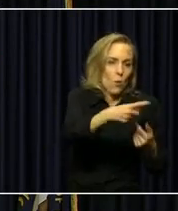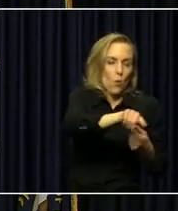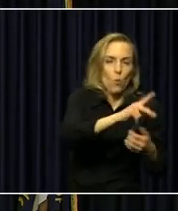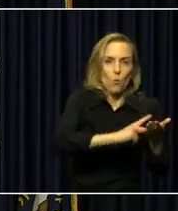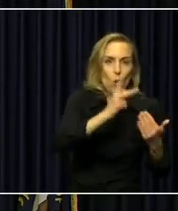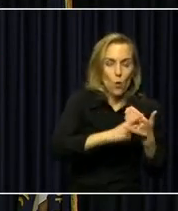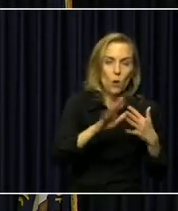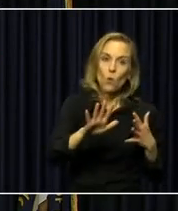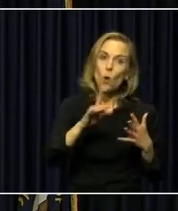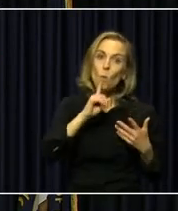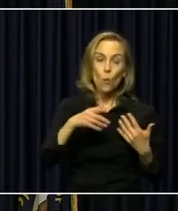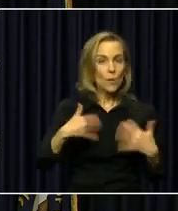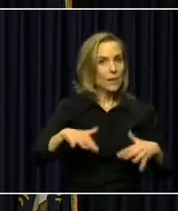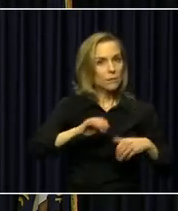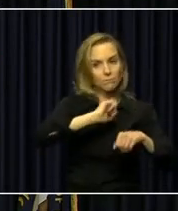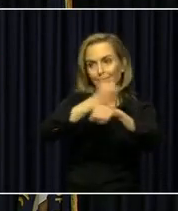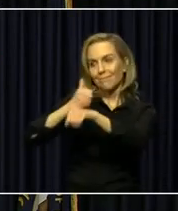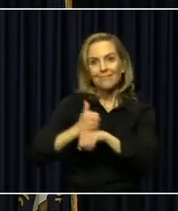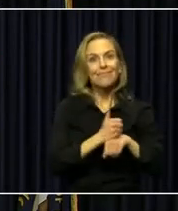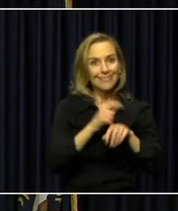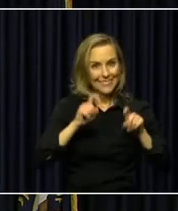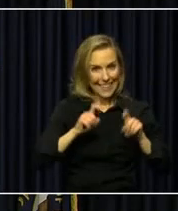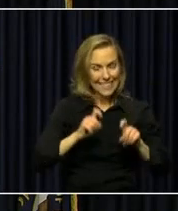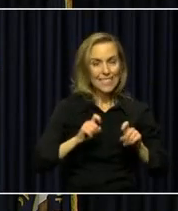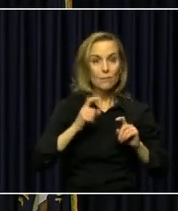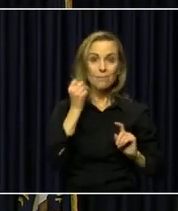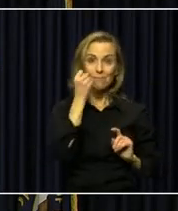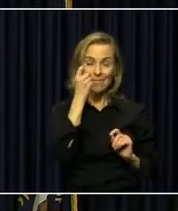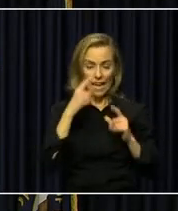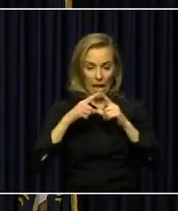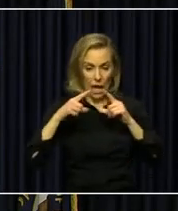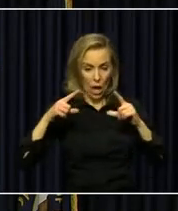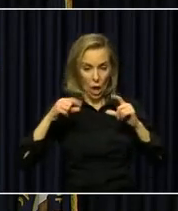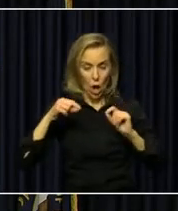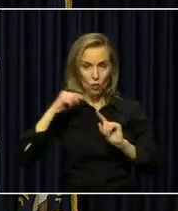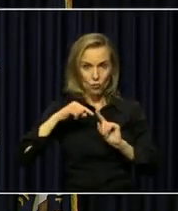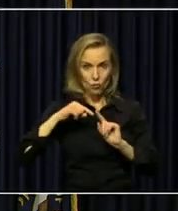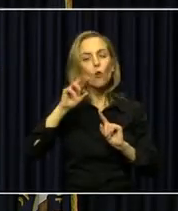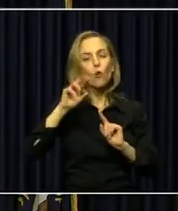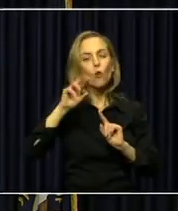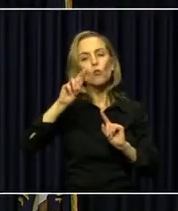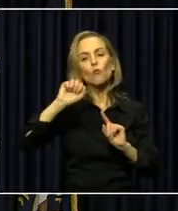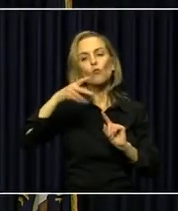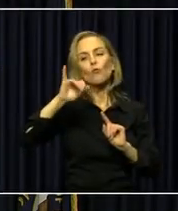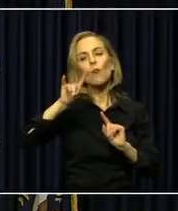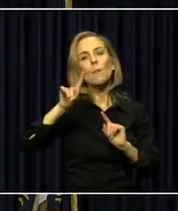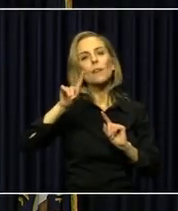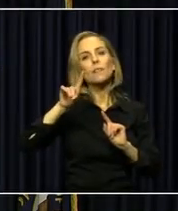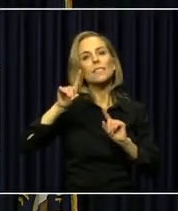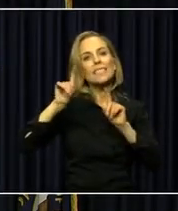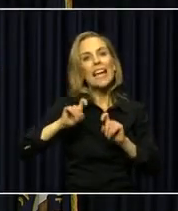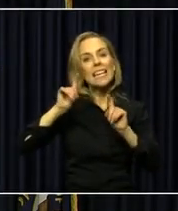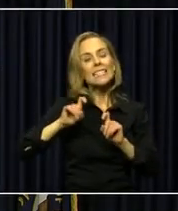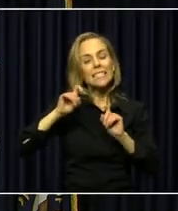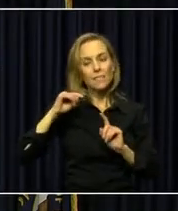WHAT WE DO HAVE IN OUR POSITIVE IS WE HAVE FAST TURNAROUND TIMES IN GRAVITY, OUR STATE LAB, UK